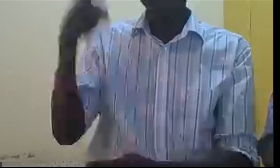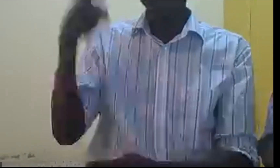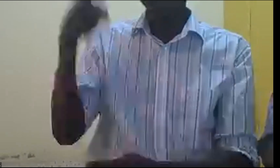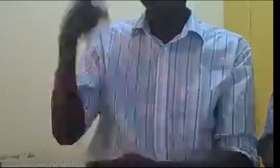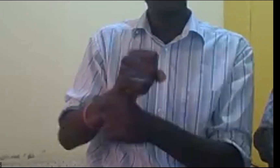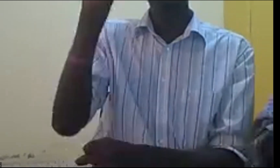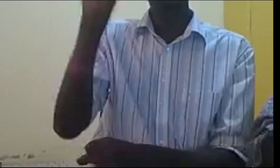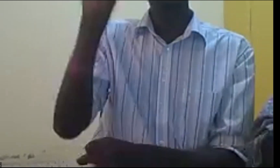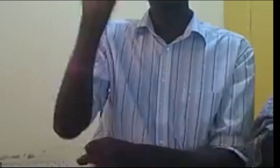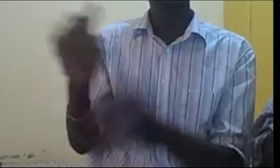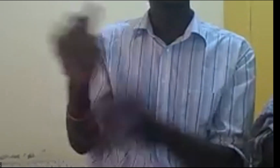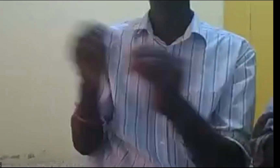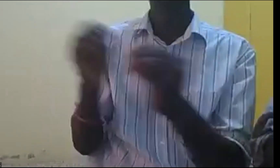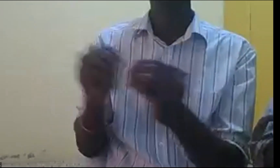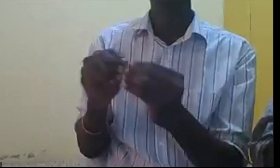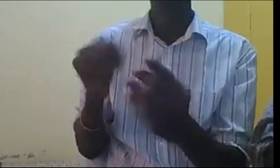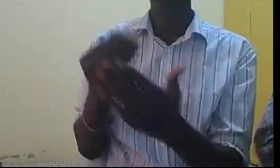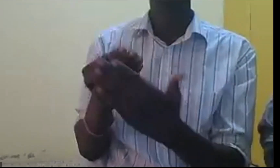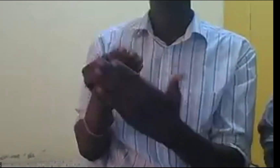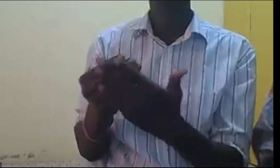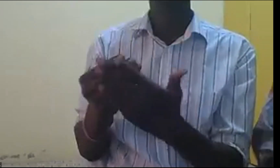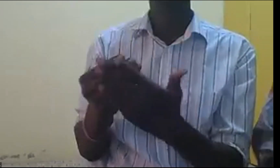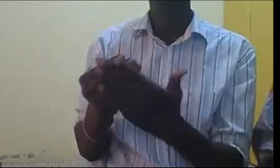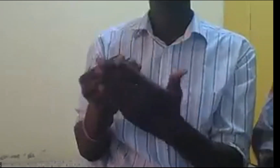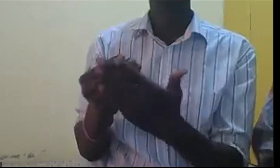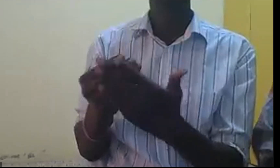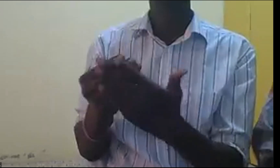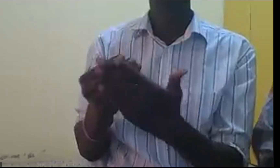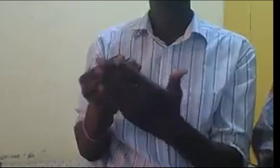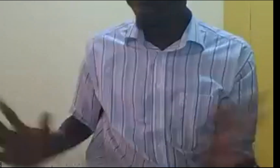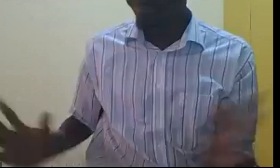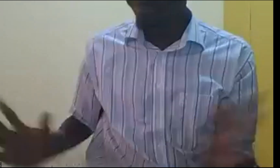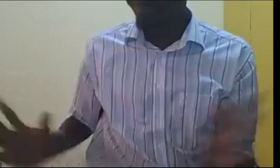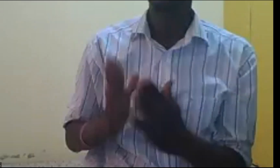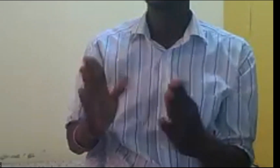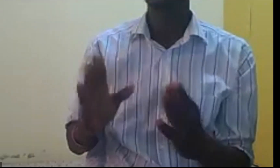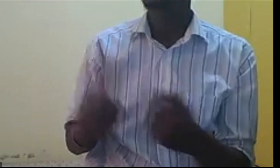If you want to unmute and speak. Okay, if you see I'm not, please thank you very much.